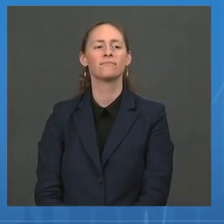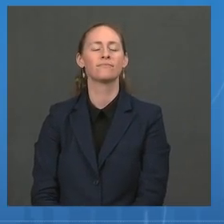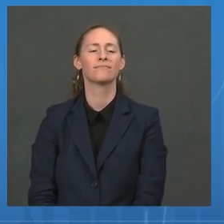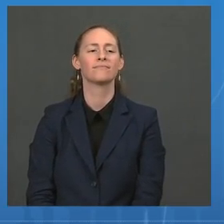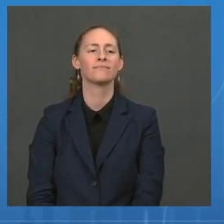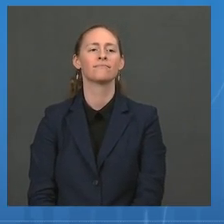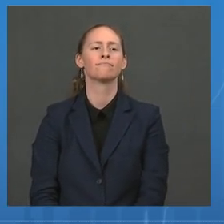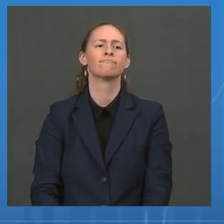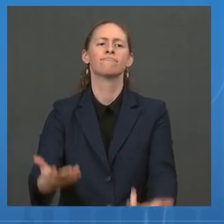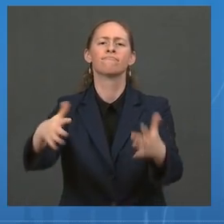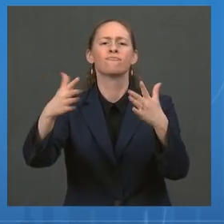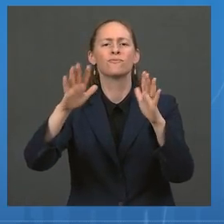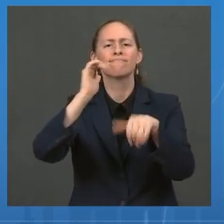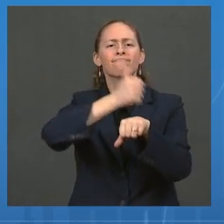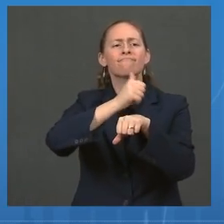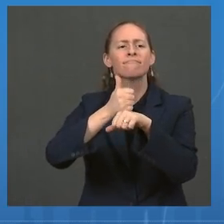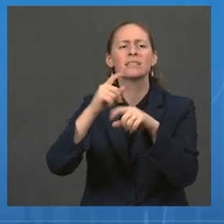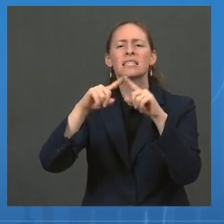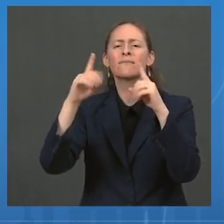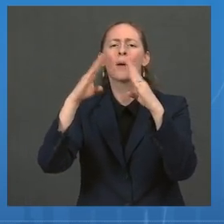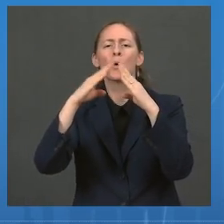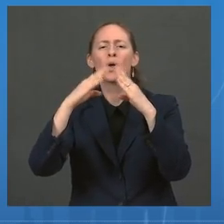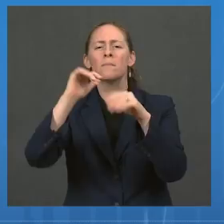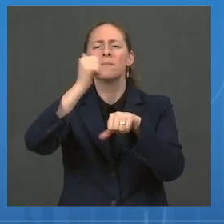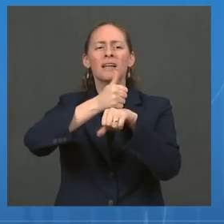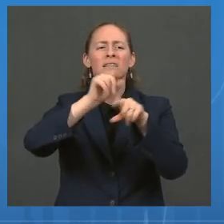many of which are supported by federal investments in community testing.